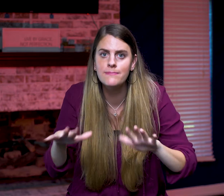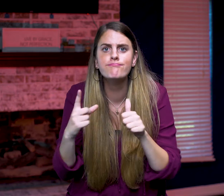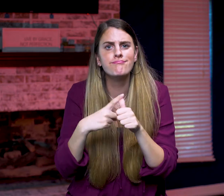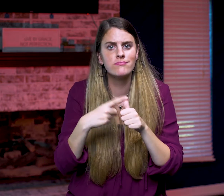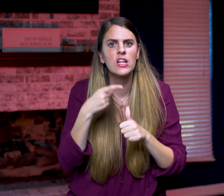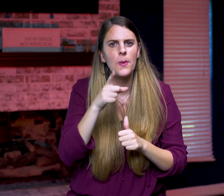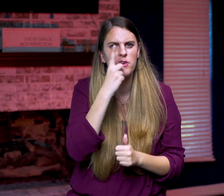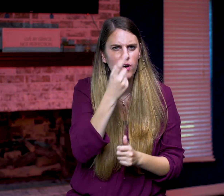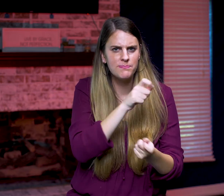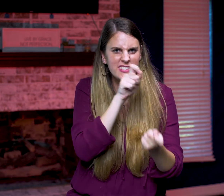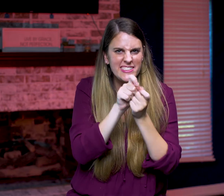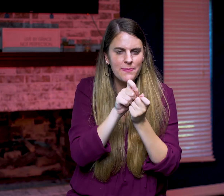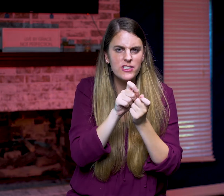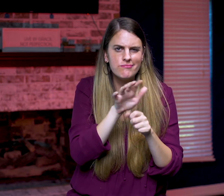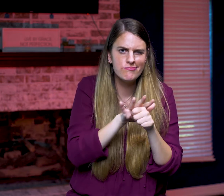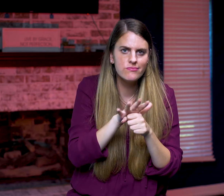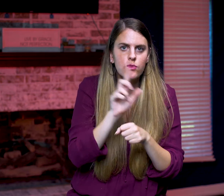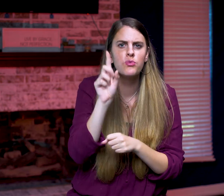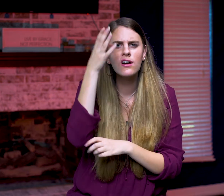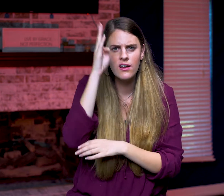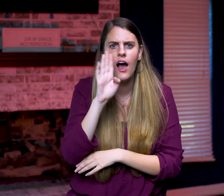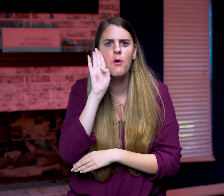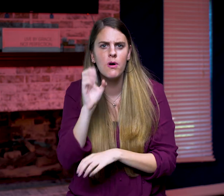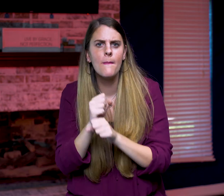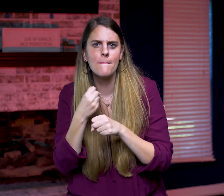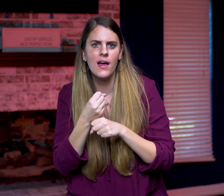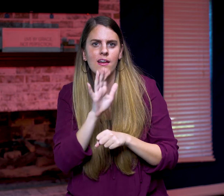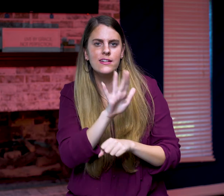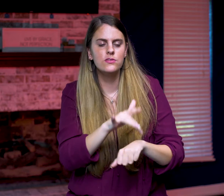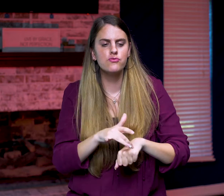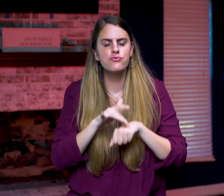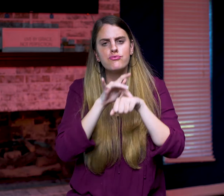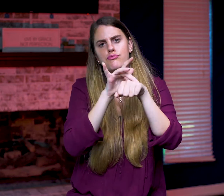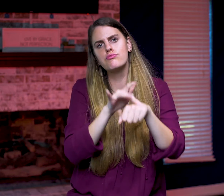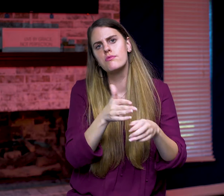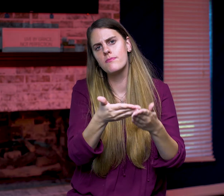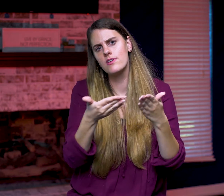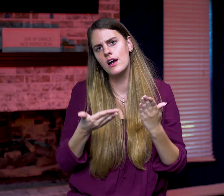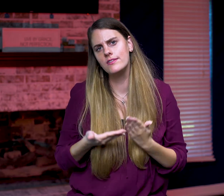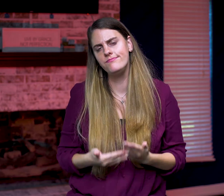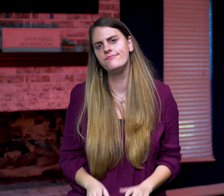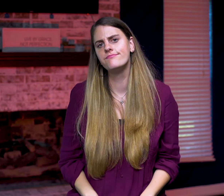First, there’ll be one specific spot where God will make His dwelling place.